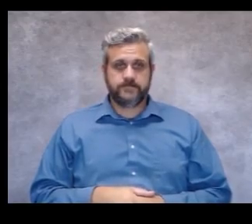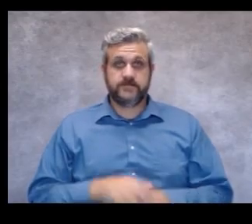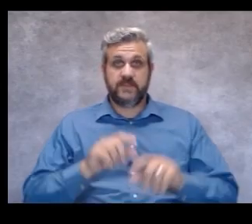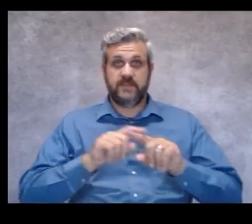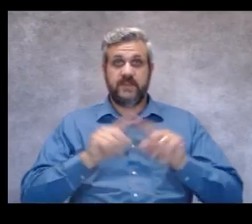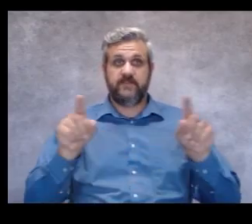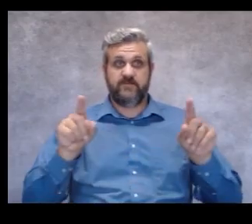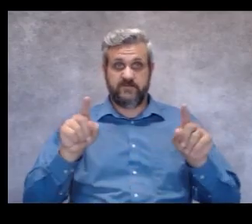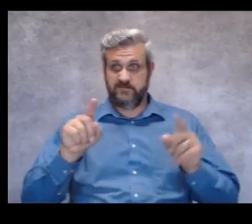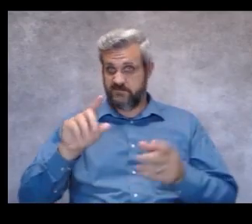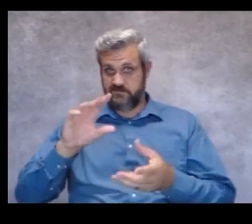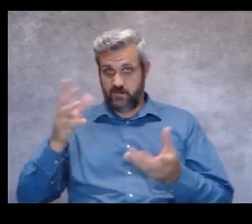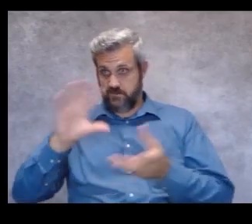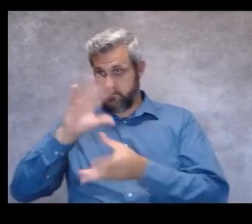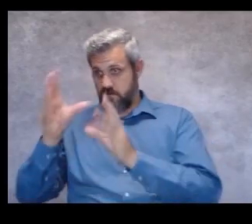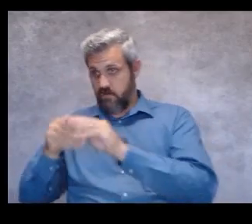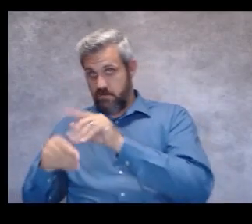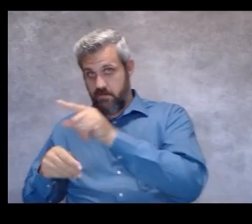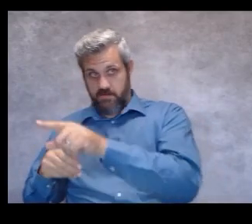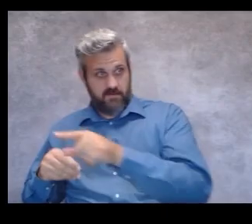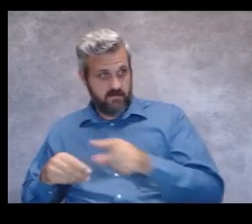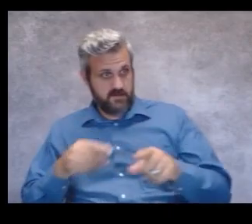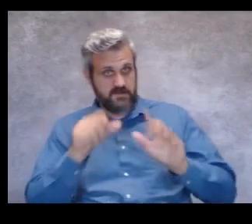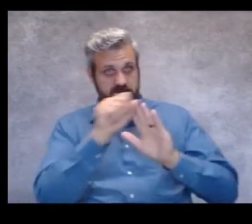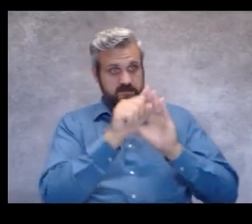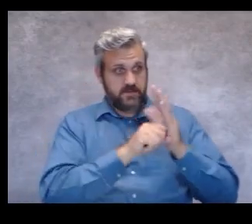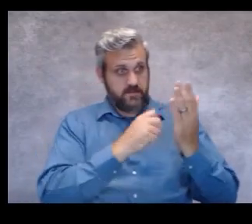The difference between total enrollment in the state GT program for students